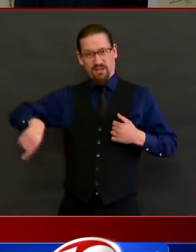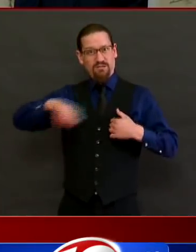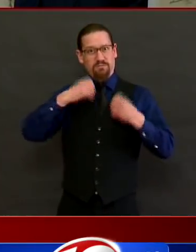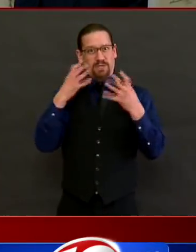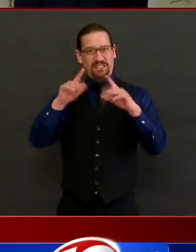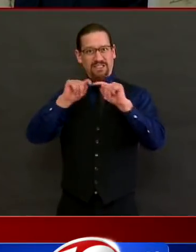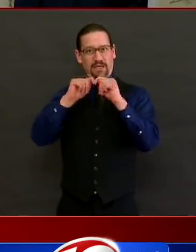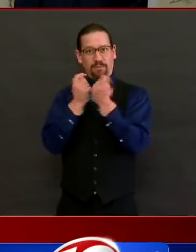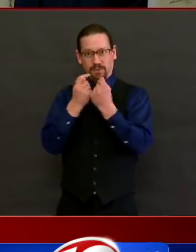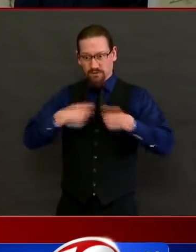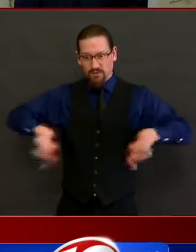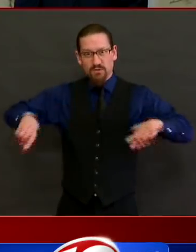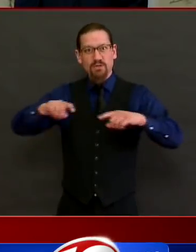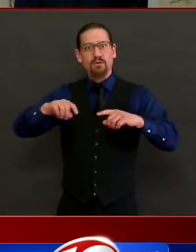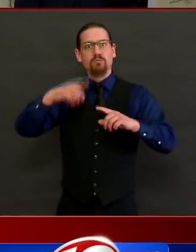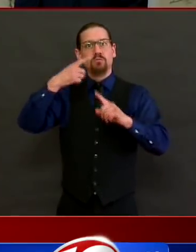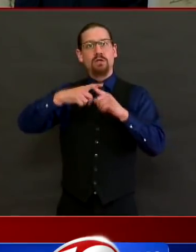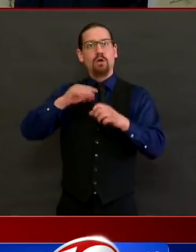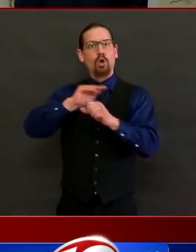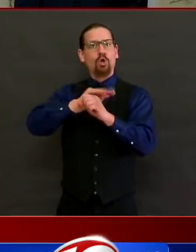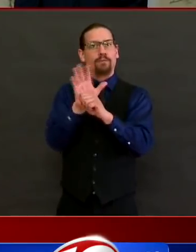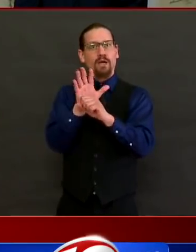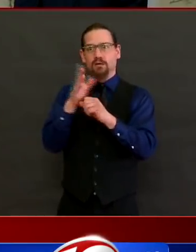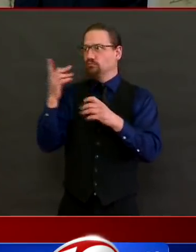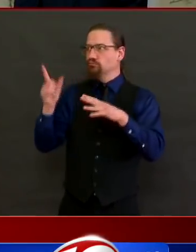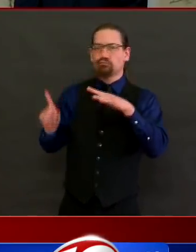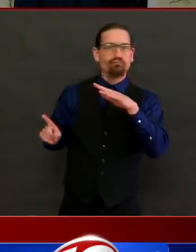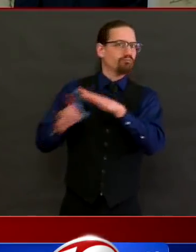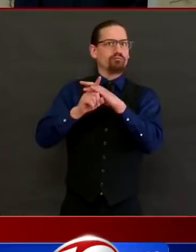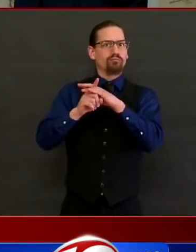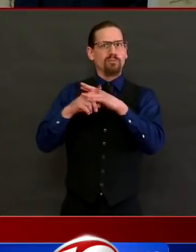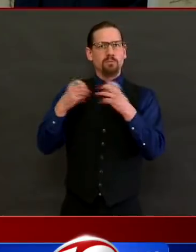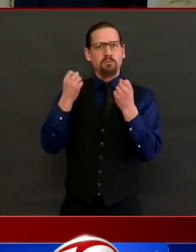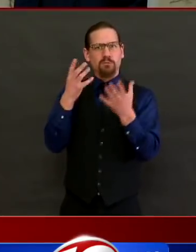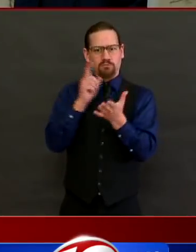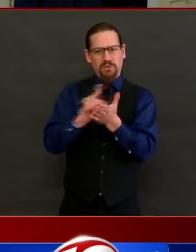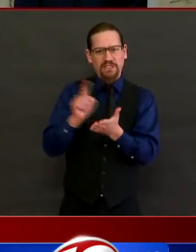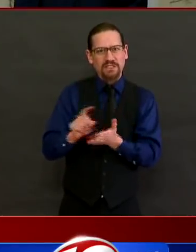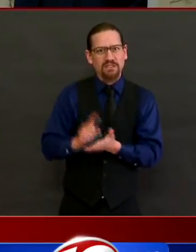ASKED THIS FOR A FEW WEEKS, REALLY. IN RHODE ISLAND, IN PARTICULAR,